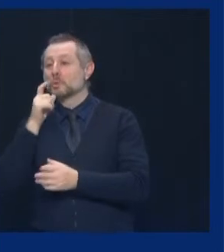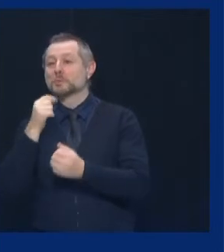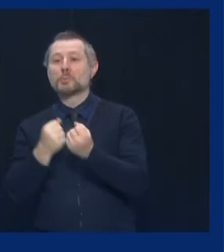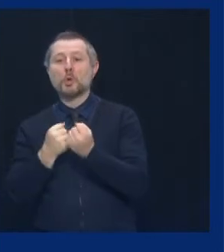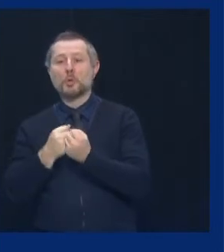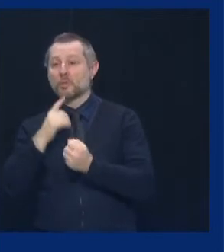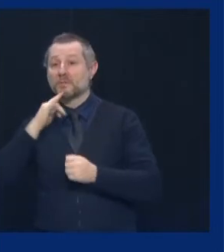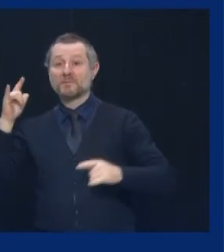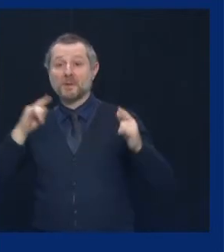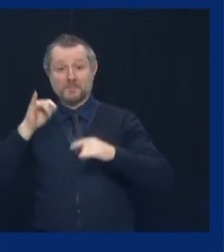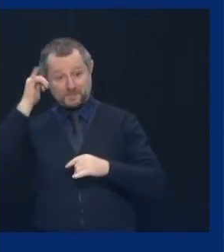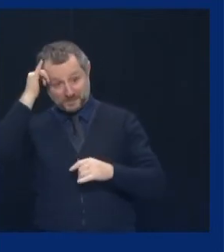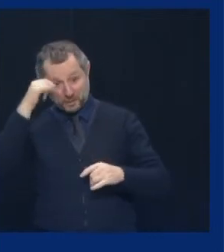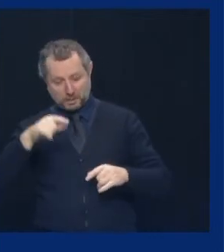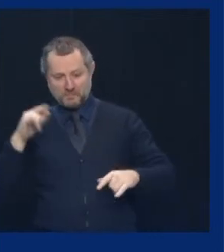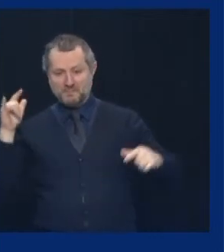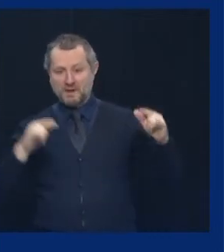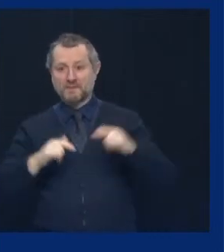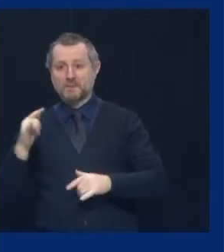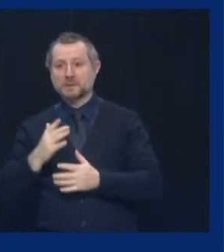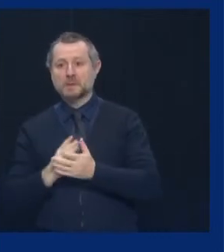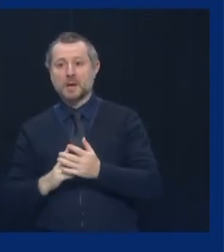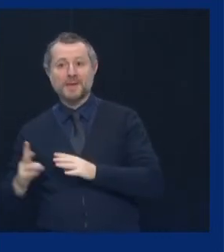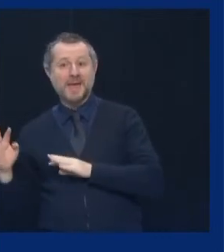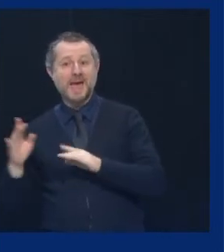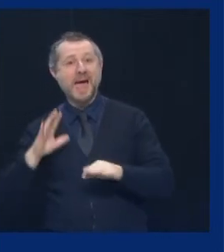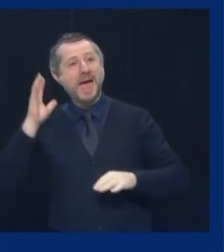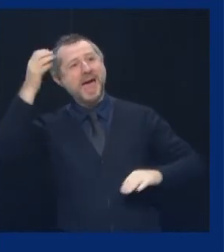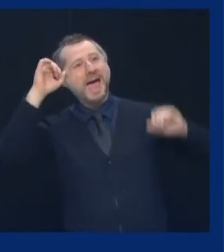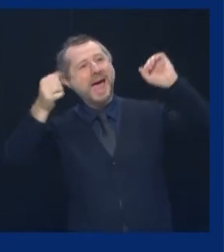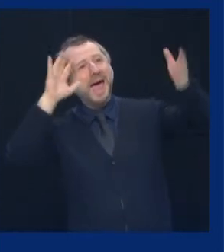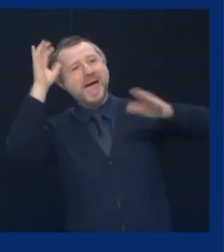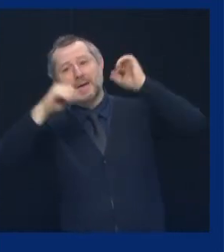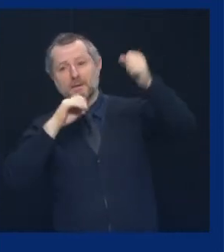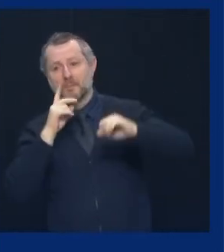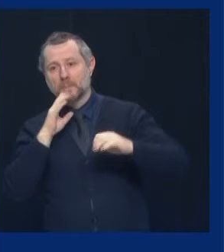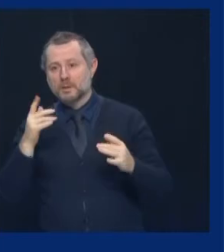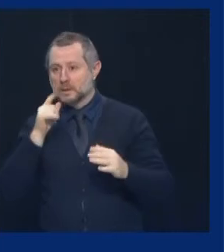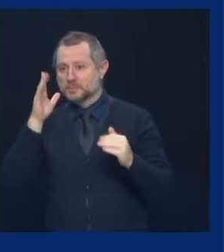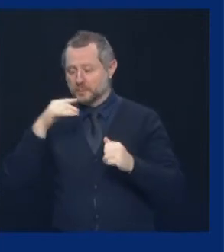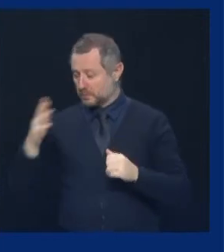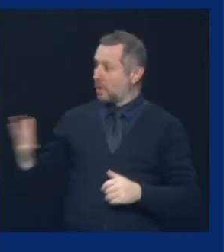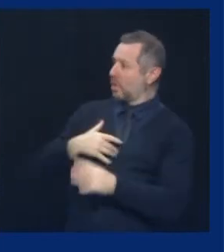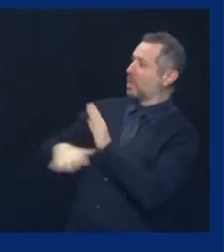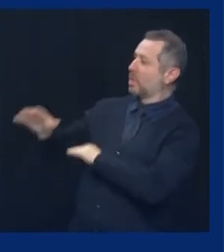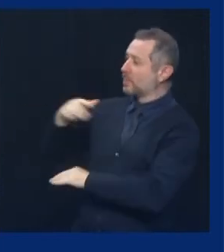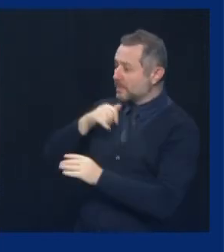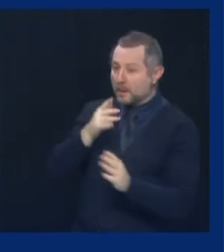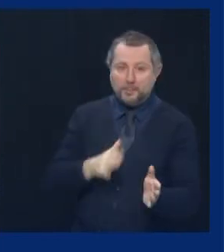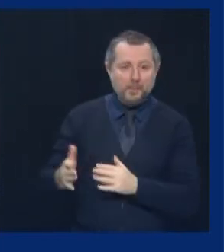AIRPORT, WHICH, YOU KNOW, GOD BLESS THE FANS, THEY WERE EXCITED.